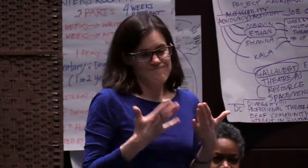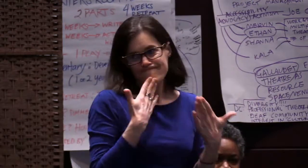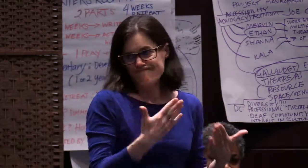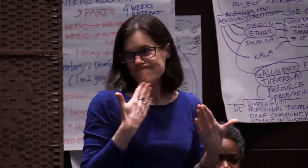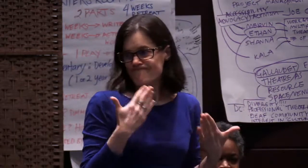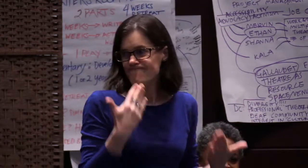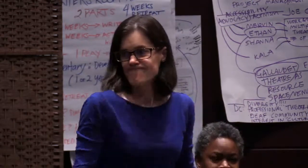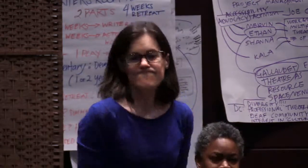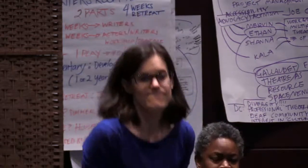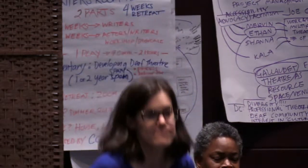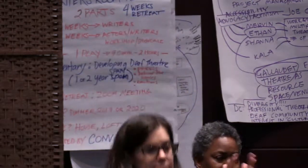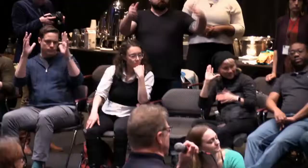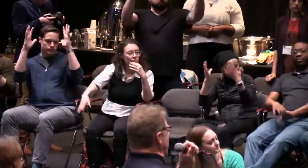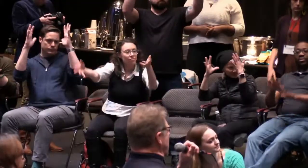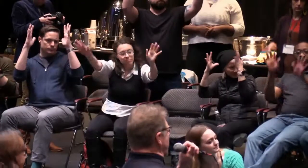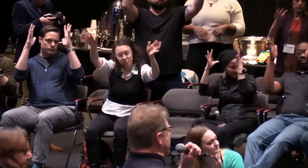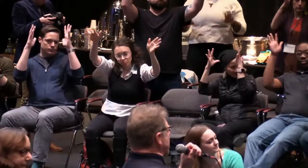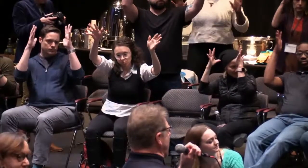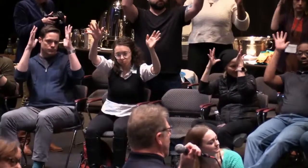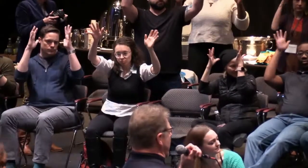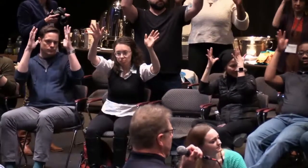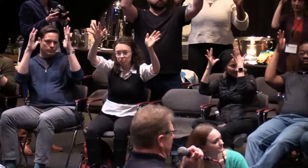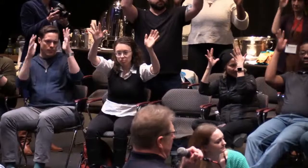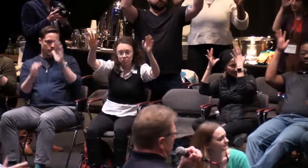So I'm really looking forward to that and I'm excited about that.